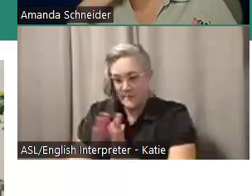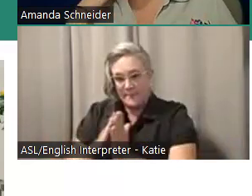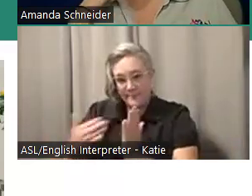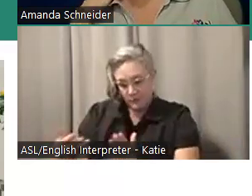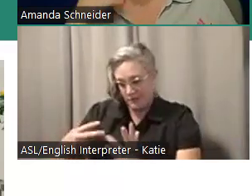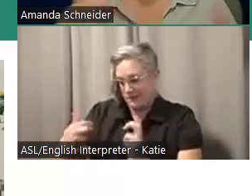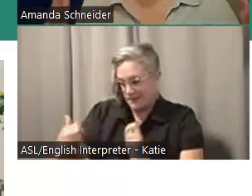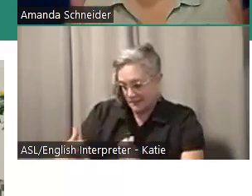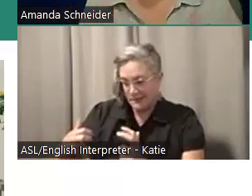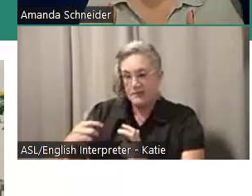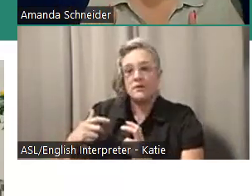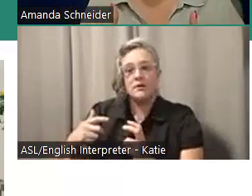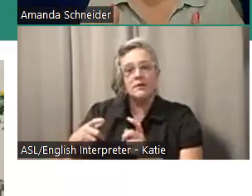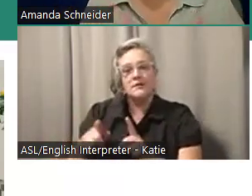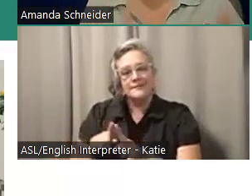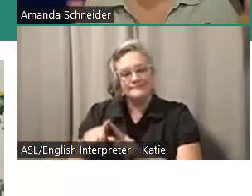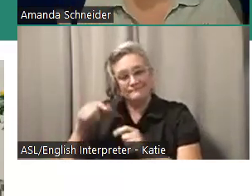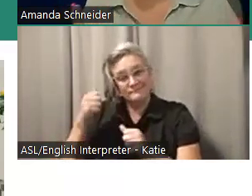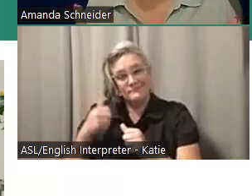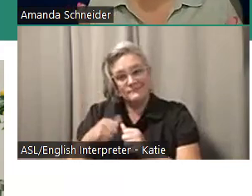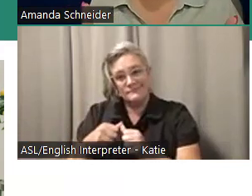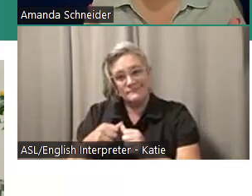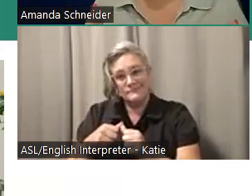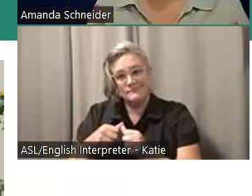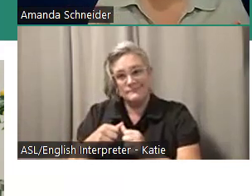But also remembering that you need to let your child drive.